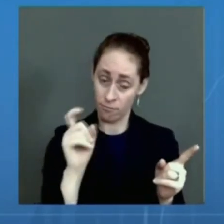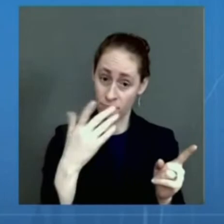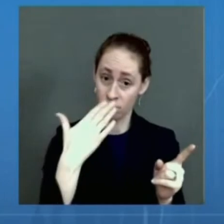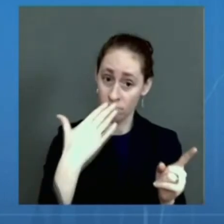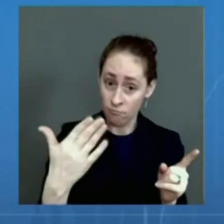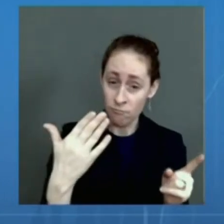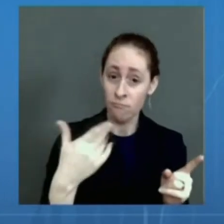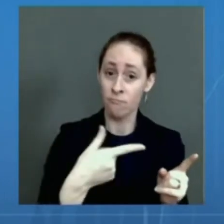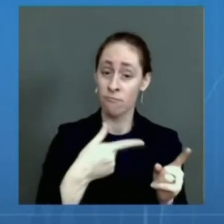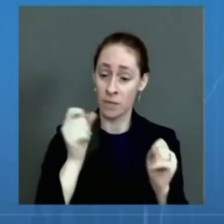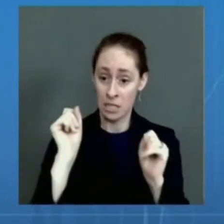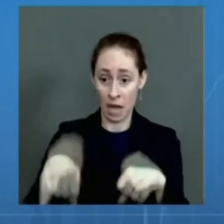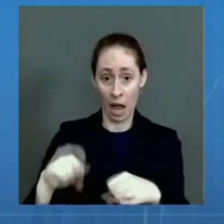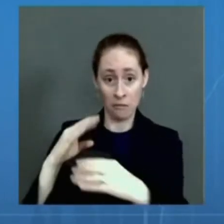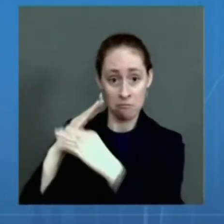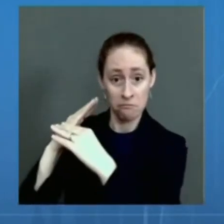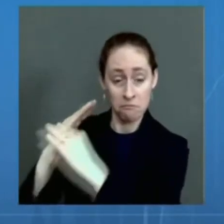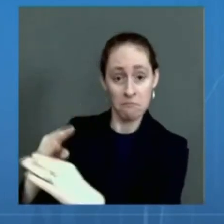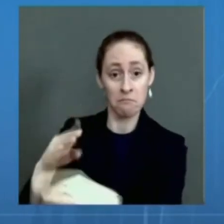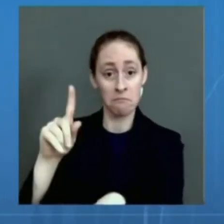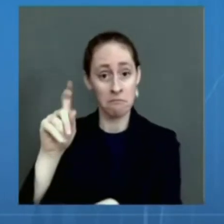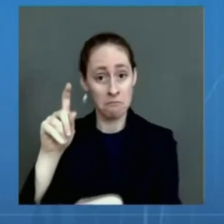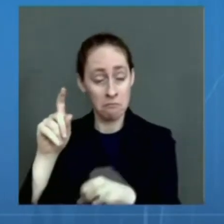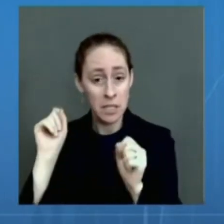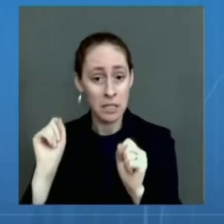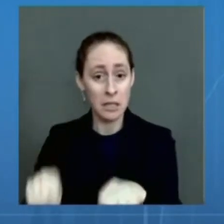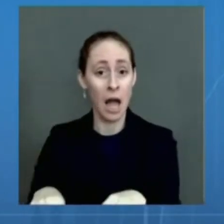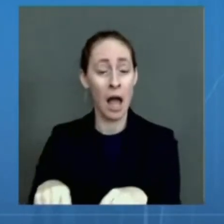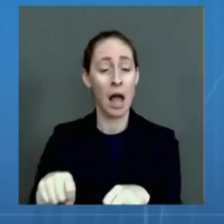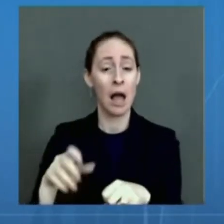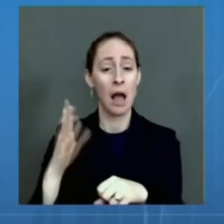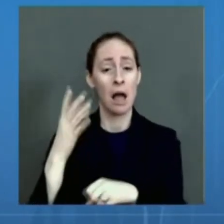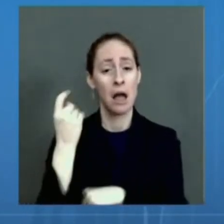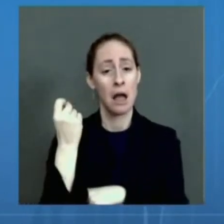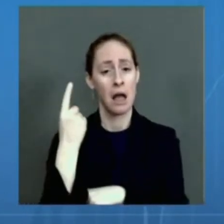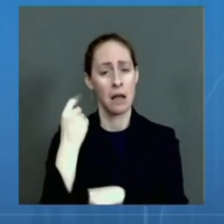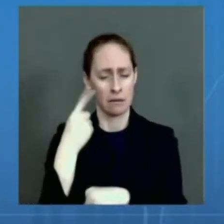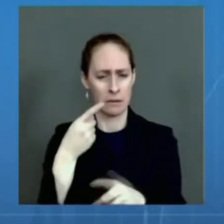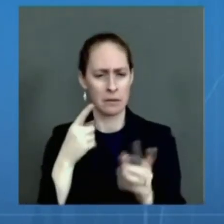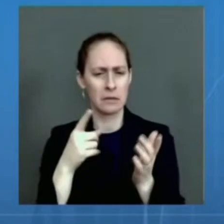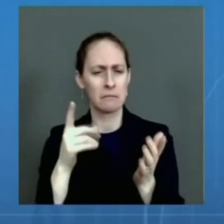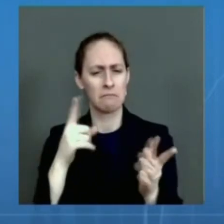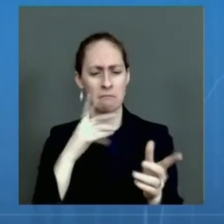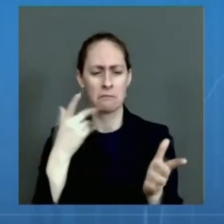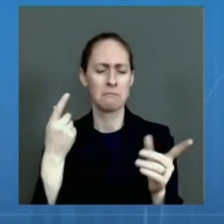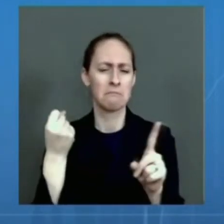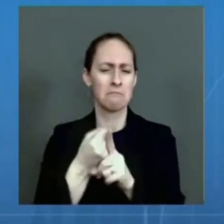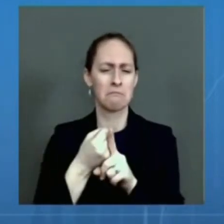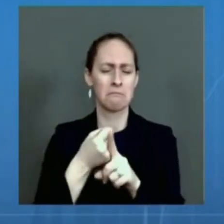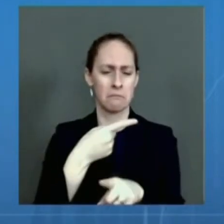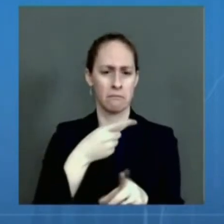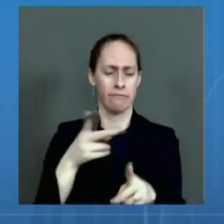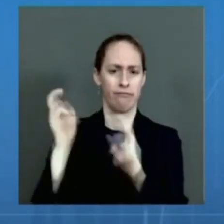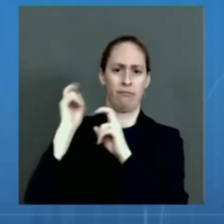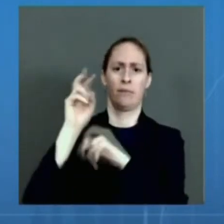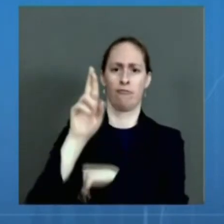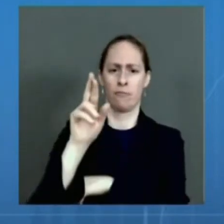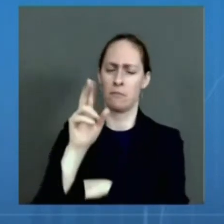VACCINATION, THE SAFETY DATA AND RARE ADVERSE EVENTS AND THE